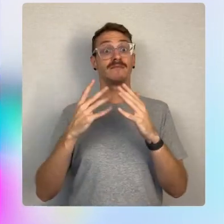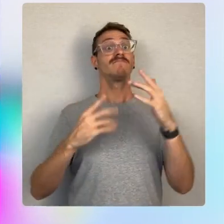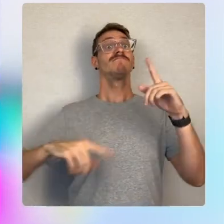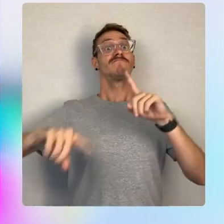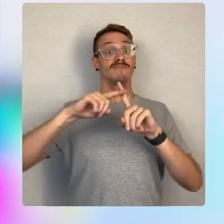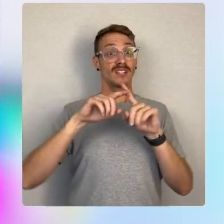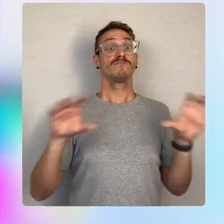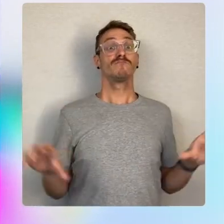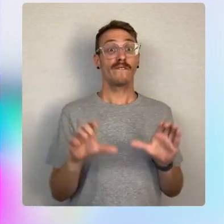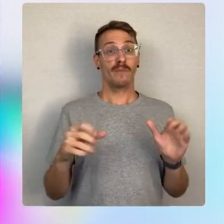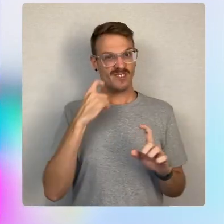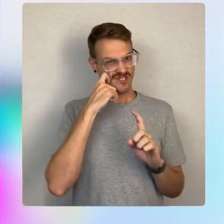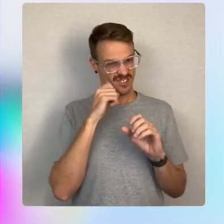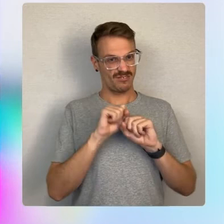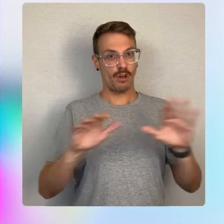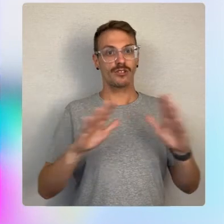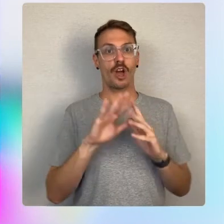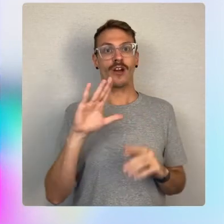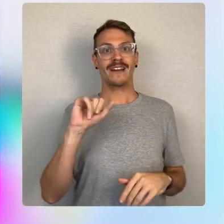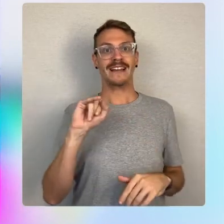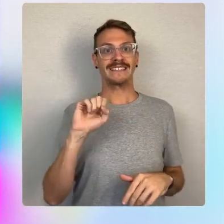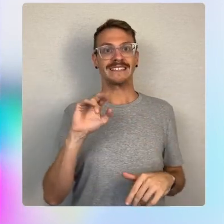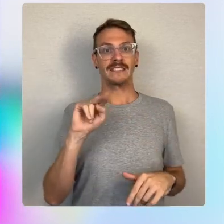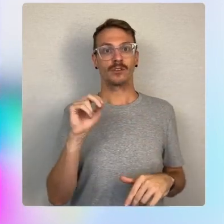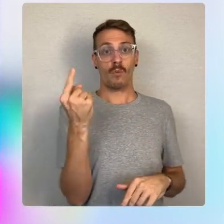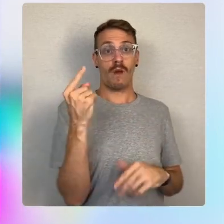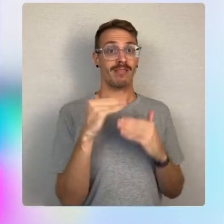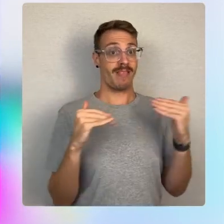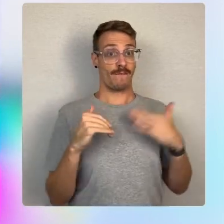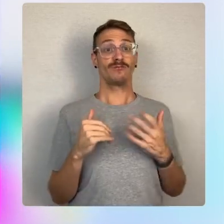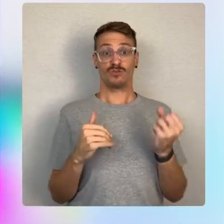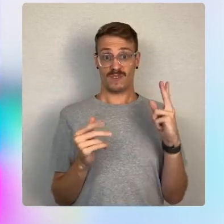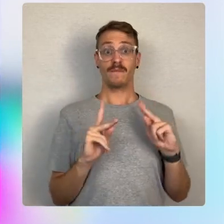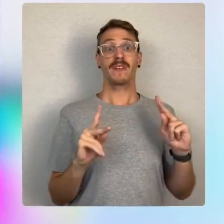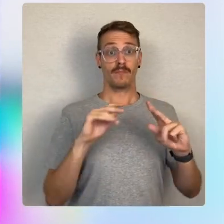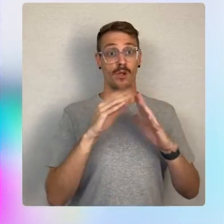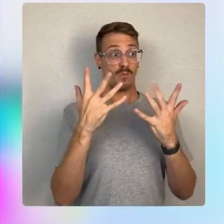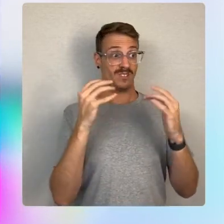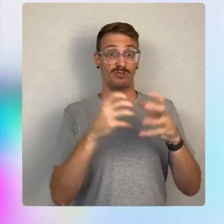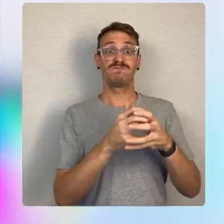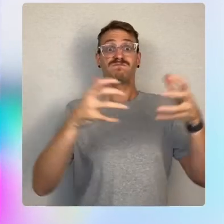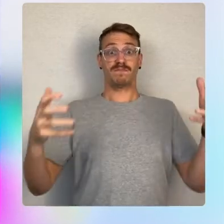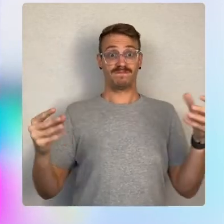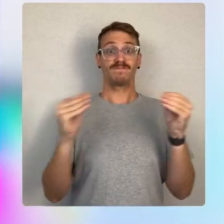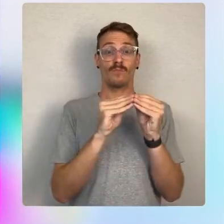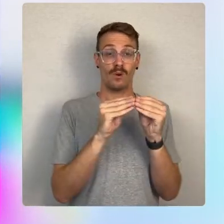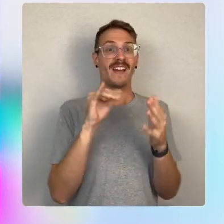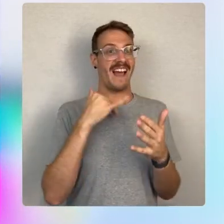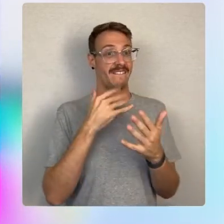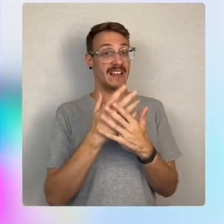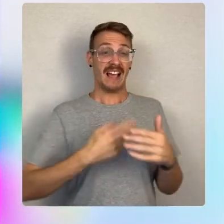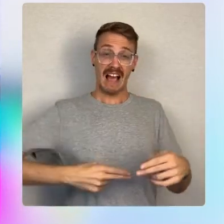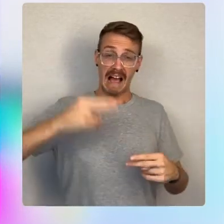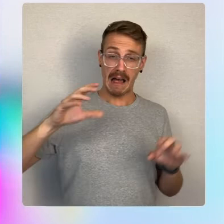we just launched our Casino 1 level, which has 12 people in it, and we're looking to increase that, and getting a highly performant avatar system